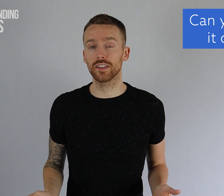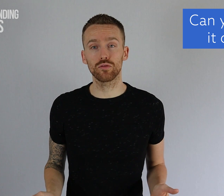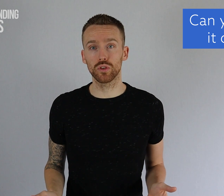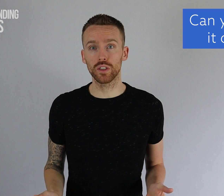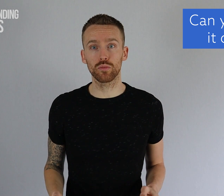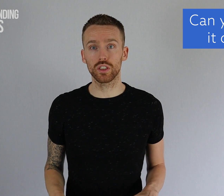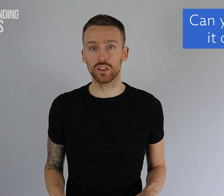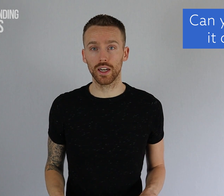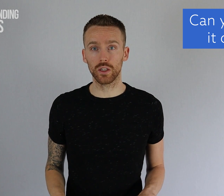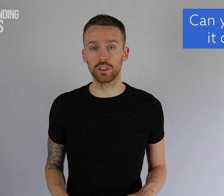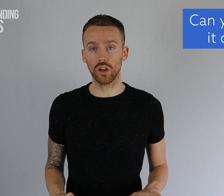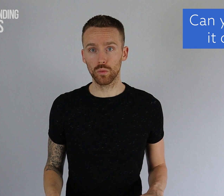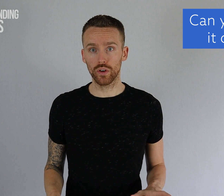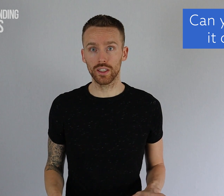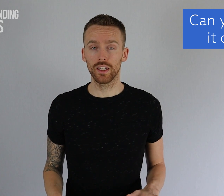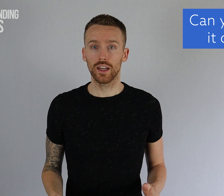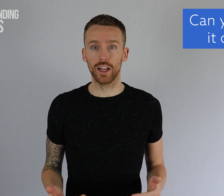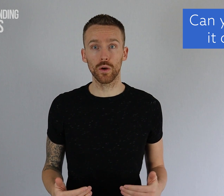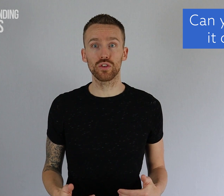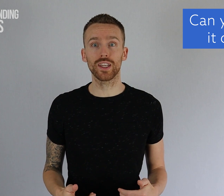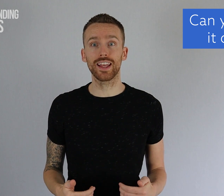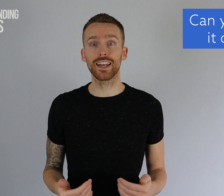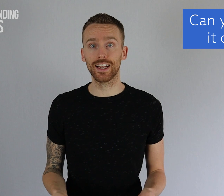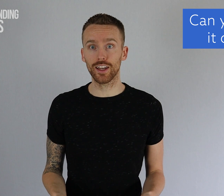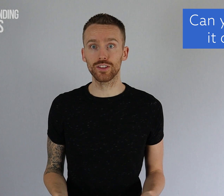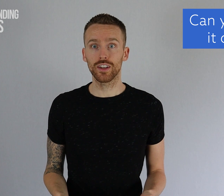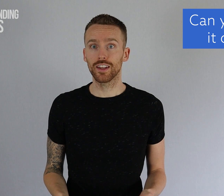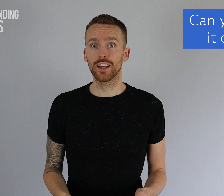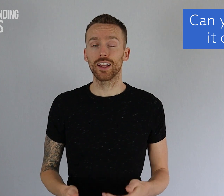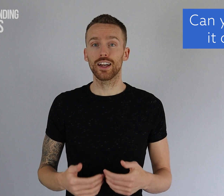considered rude in British Sign Language, don't worry. I know if you said that in English